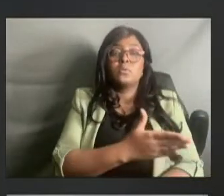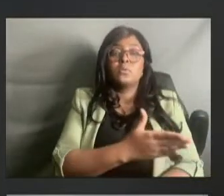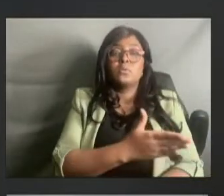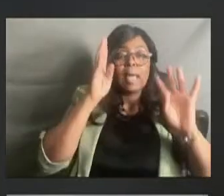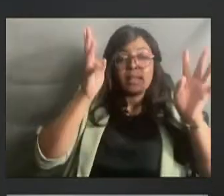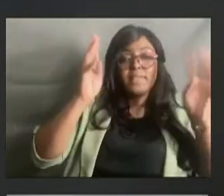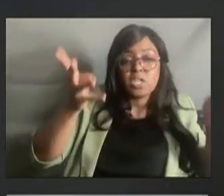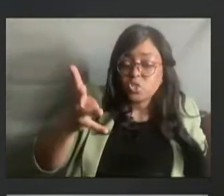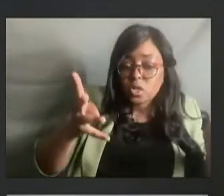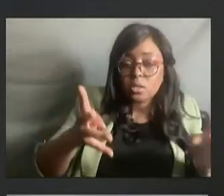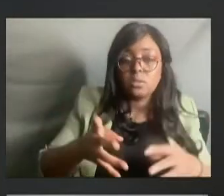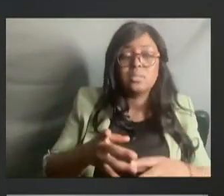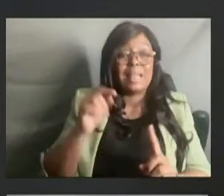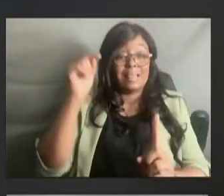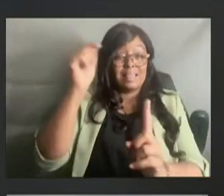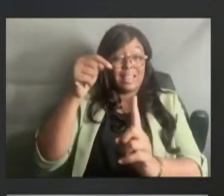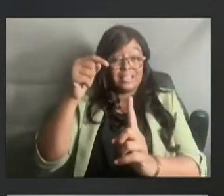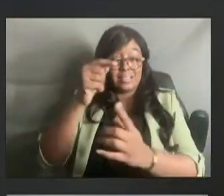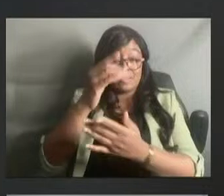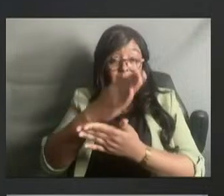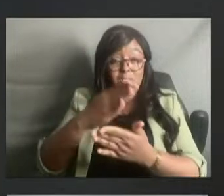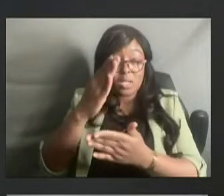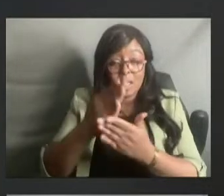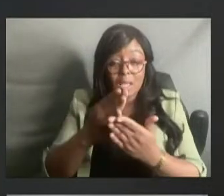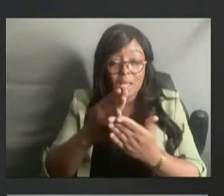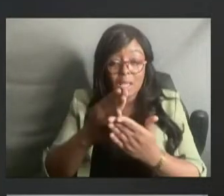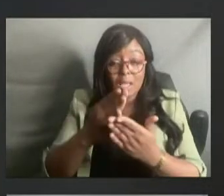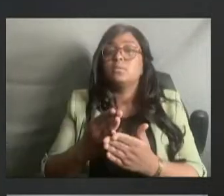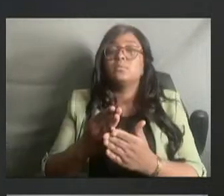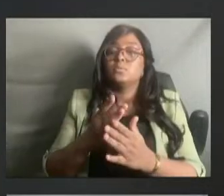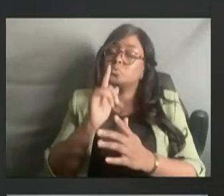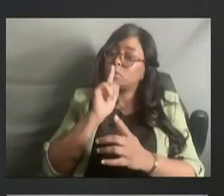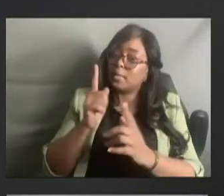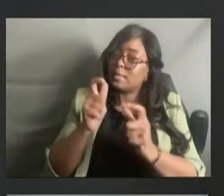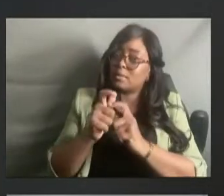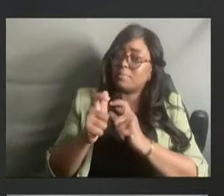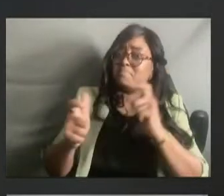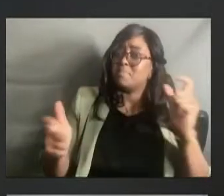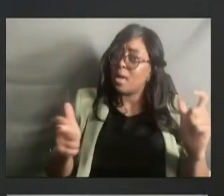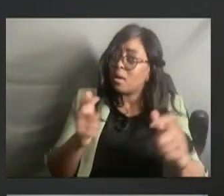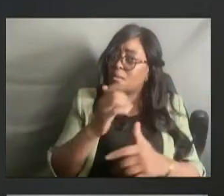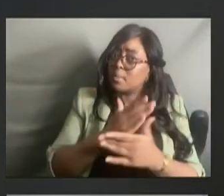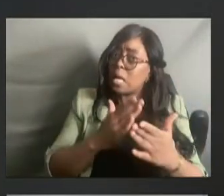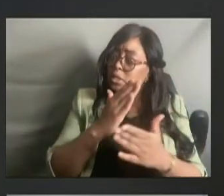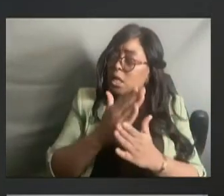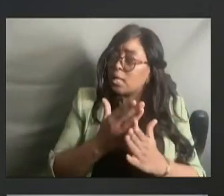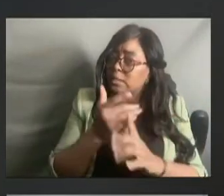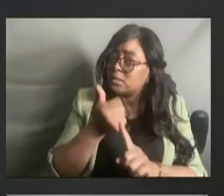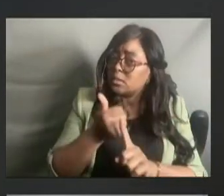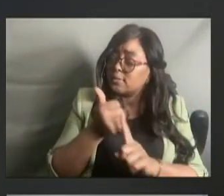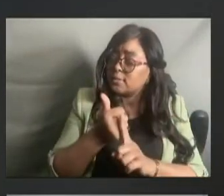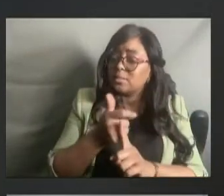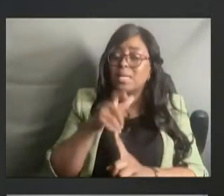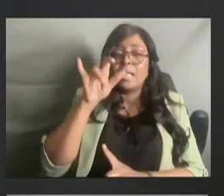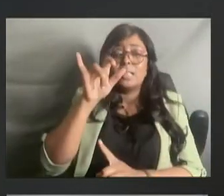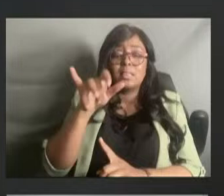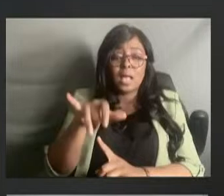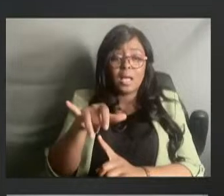does nothing to speak to innovation. What this is, and a